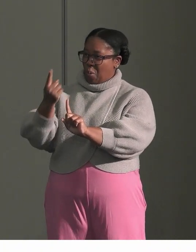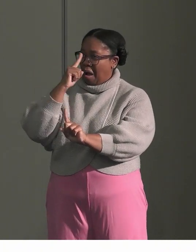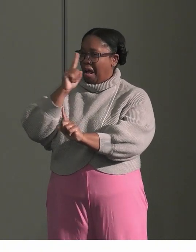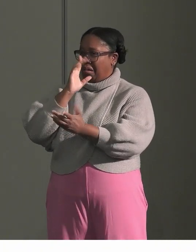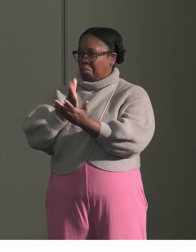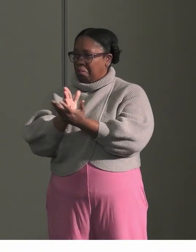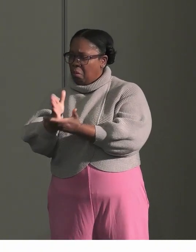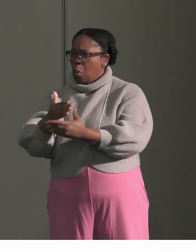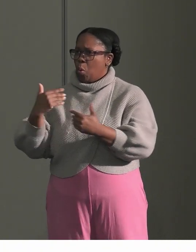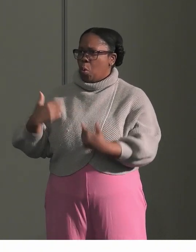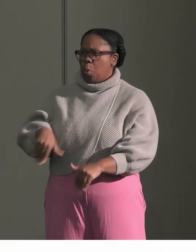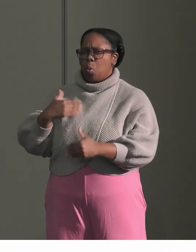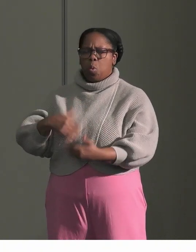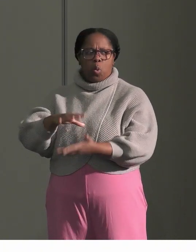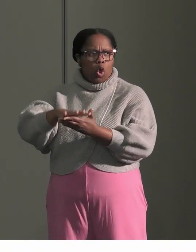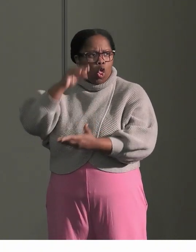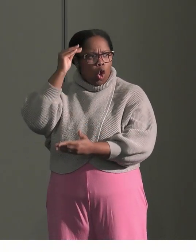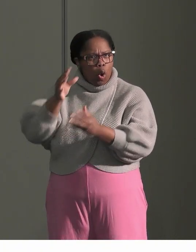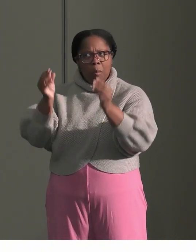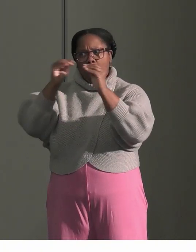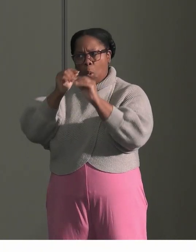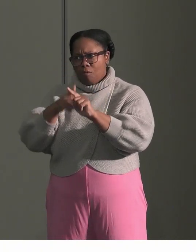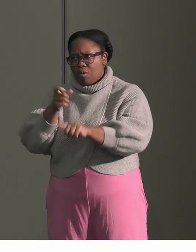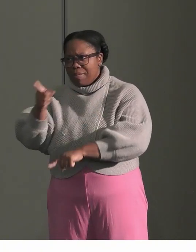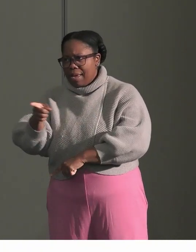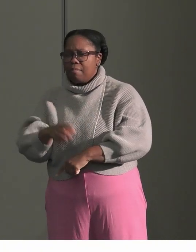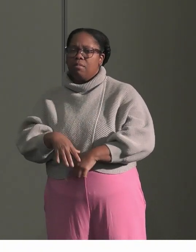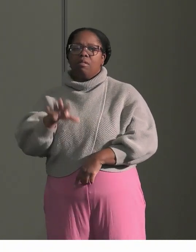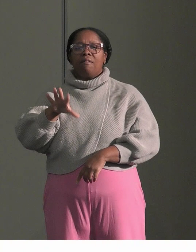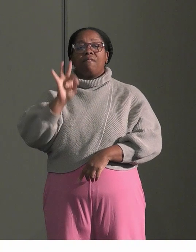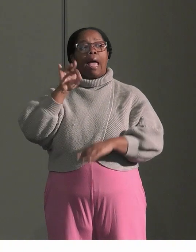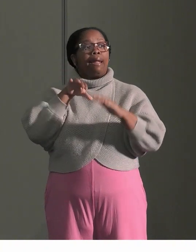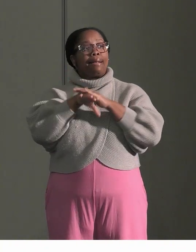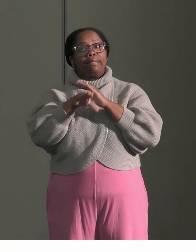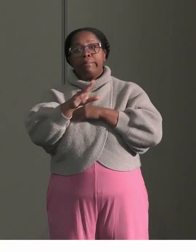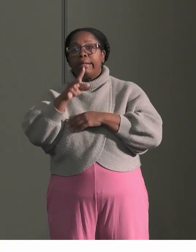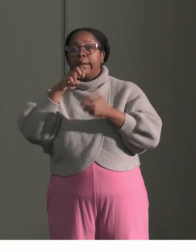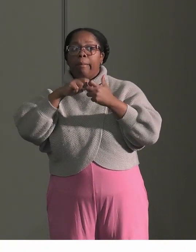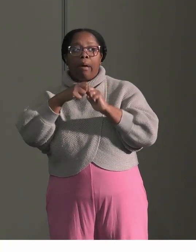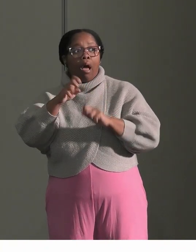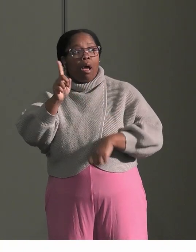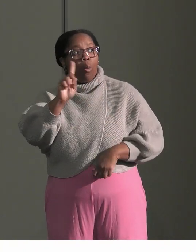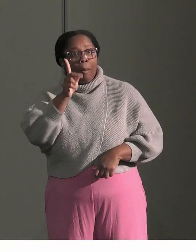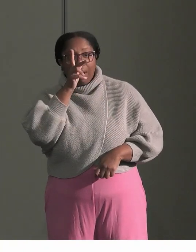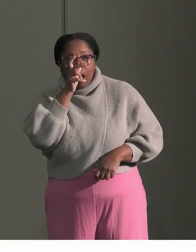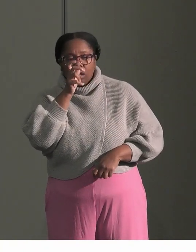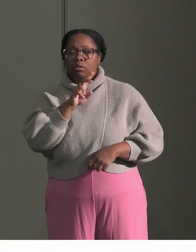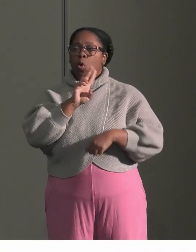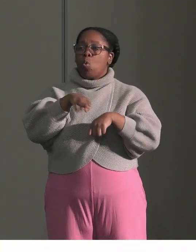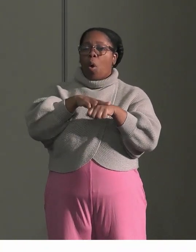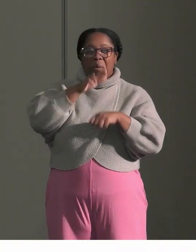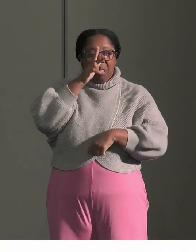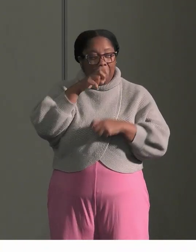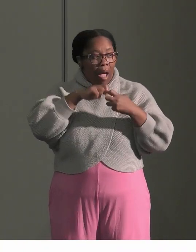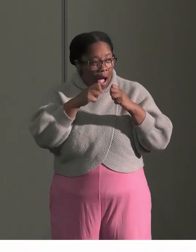website. You find out accessibility bugs. You find out normal bugs they happen to stumble